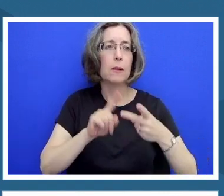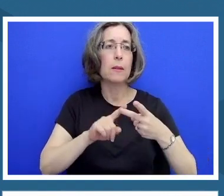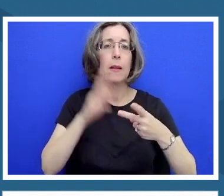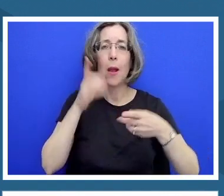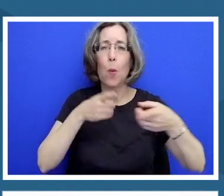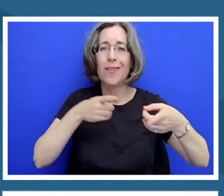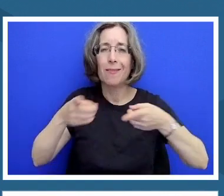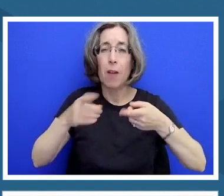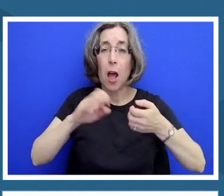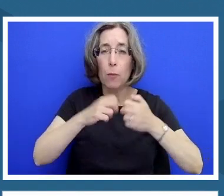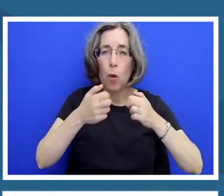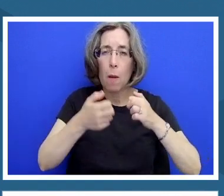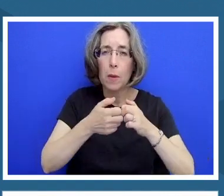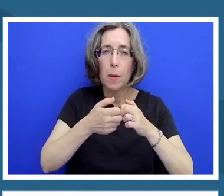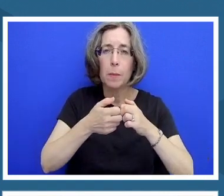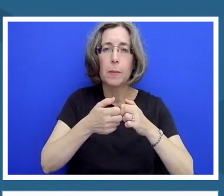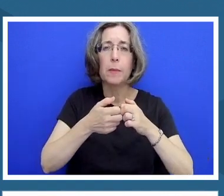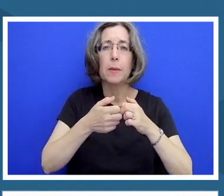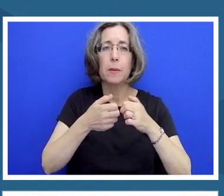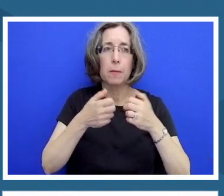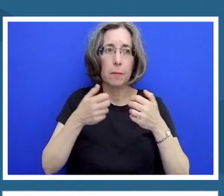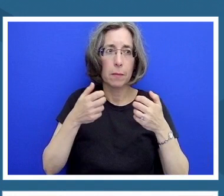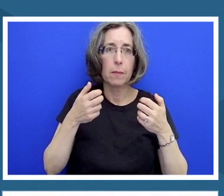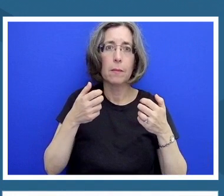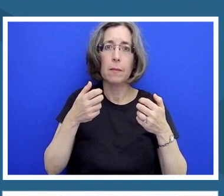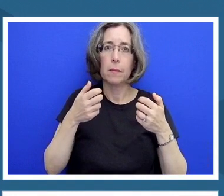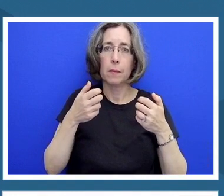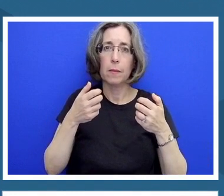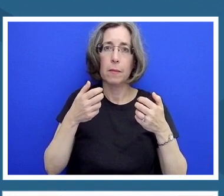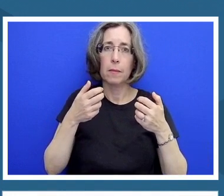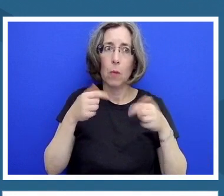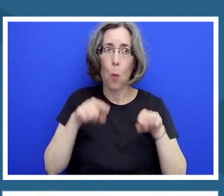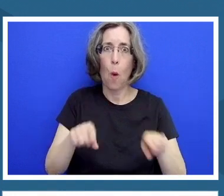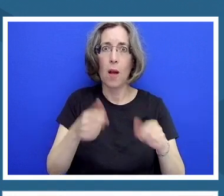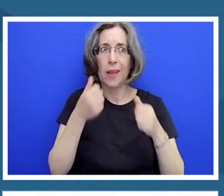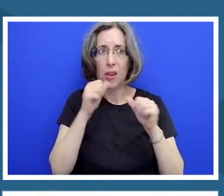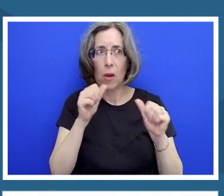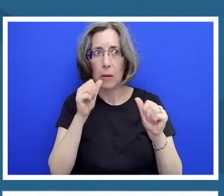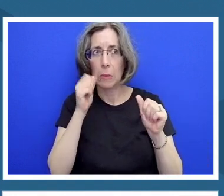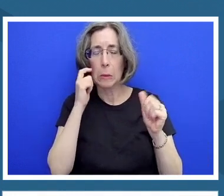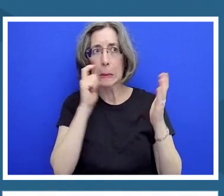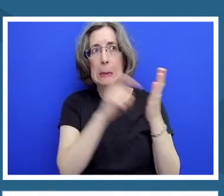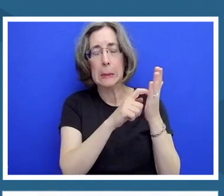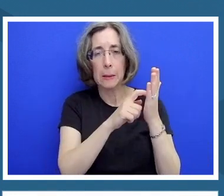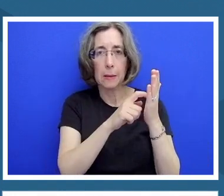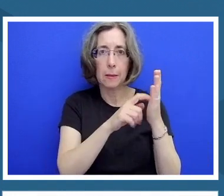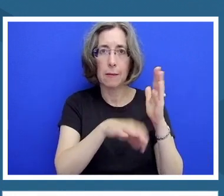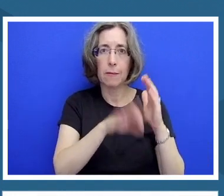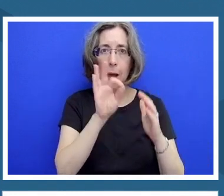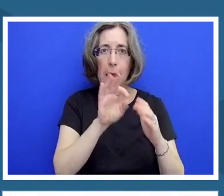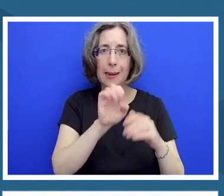challenges of detecting an exoplanet they'll develop